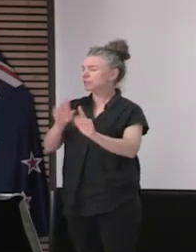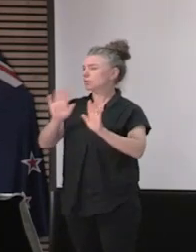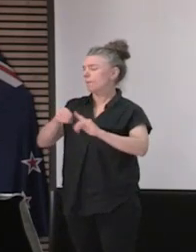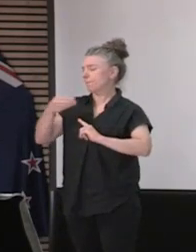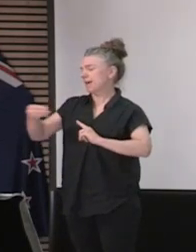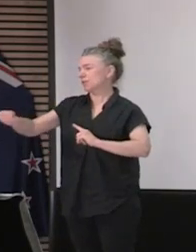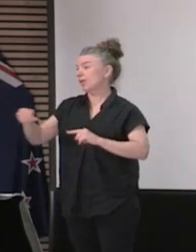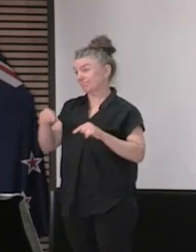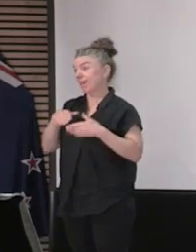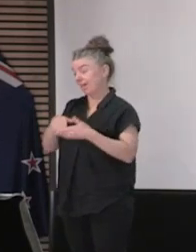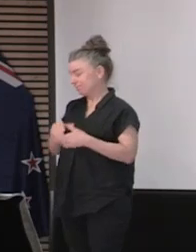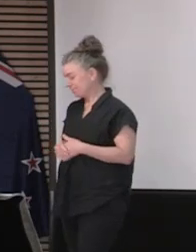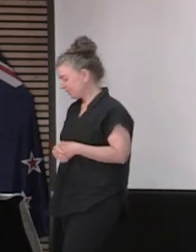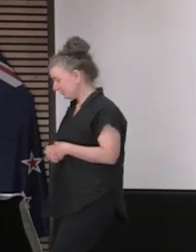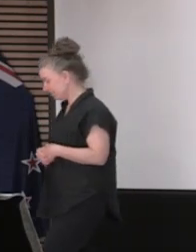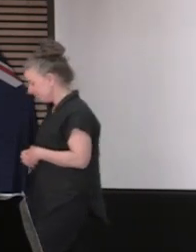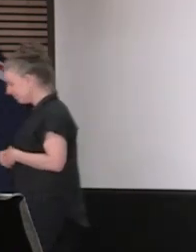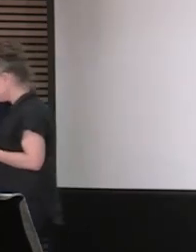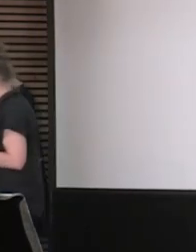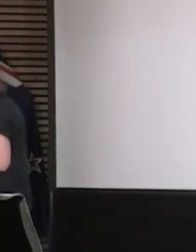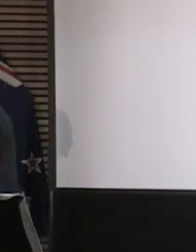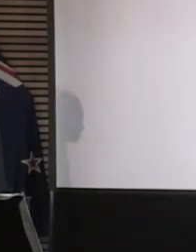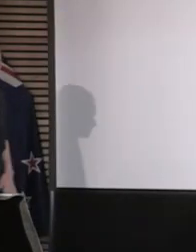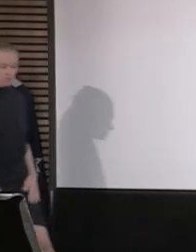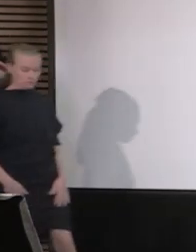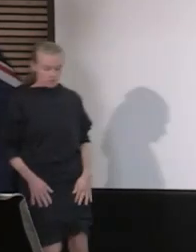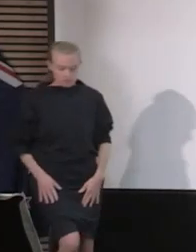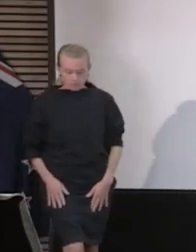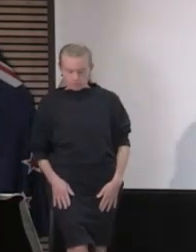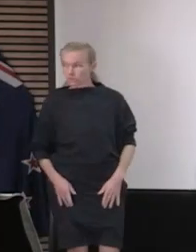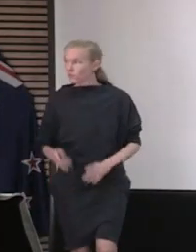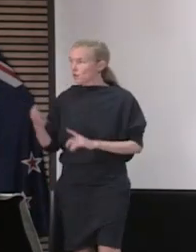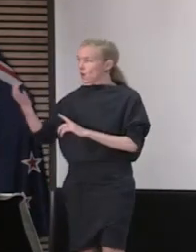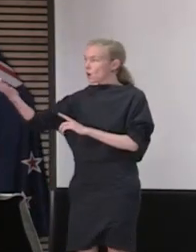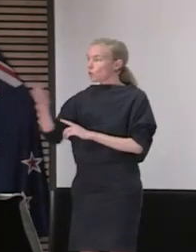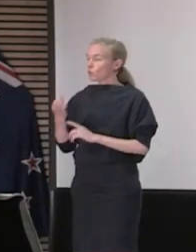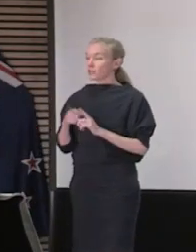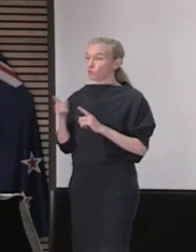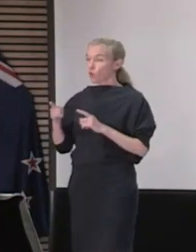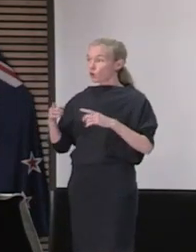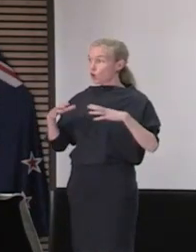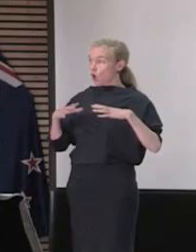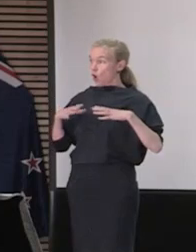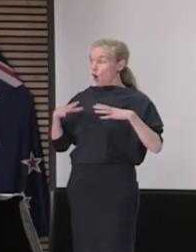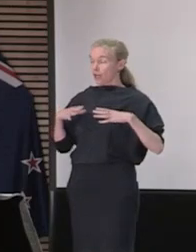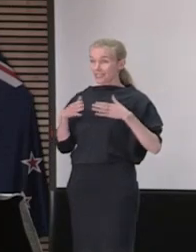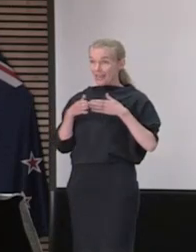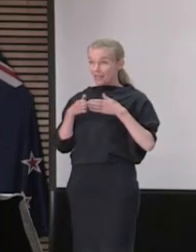being spread. You said previouslythat four of the cases there, were tour guides, interpretersor